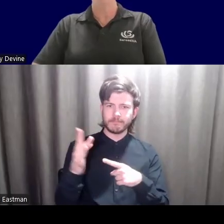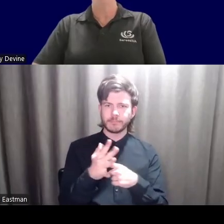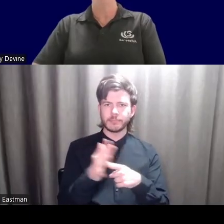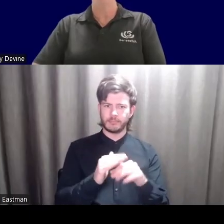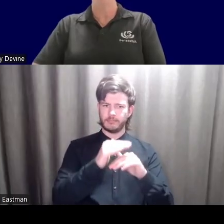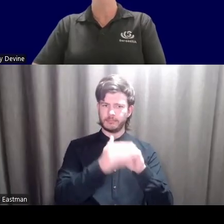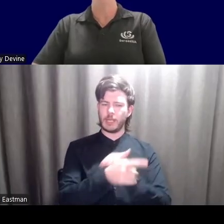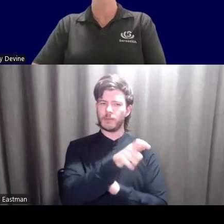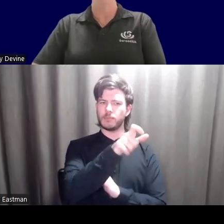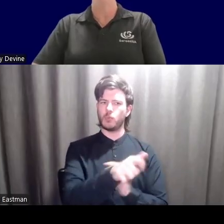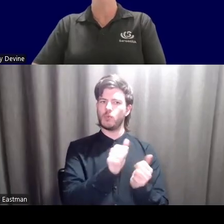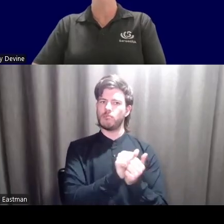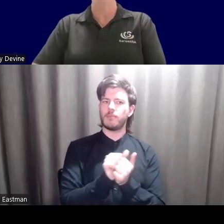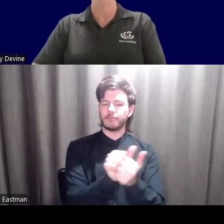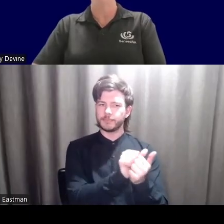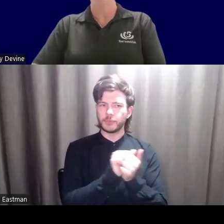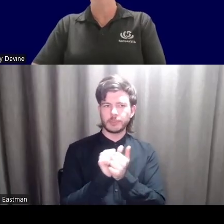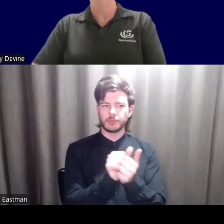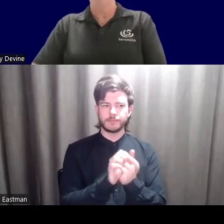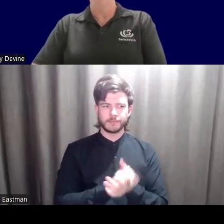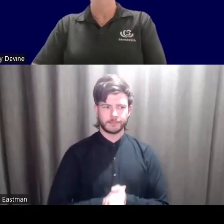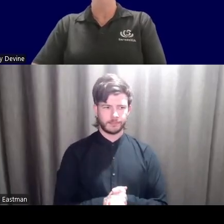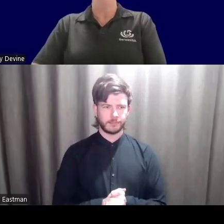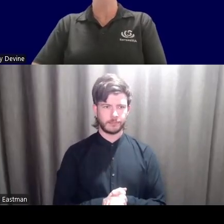choice and control and environmental adaptation,